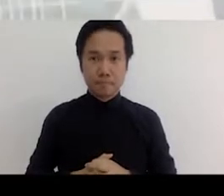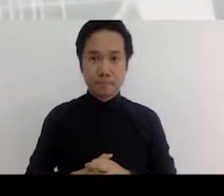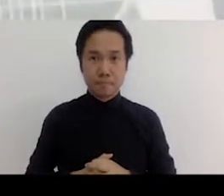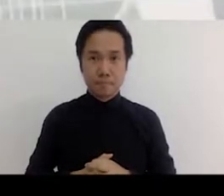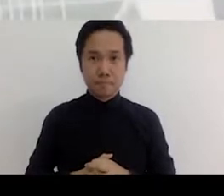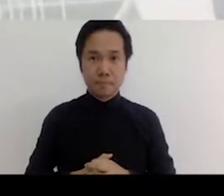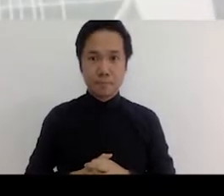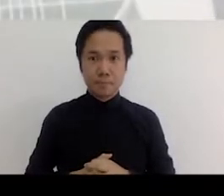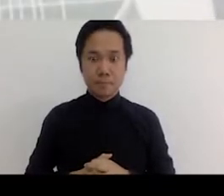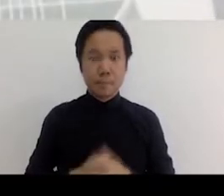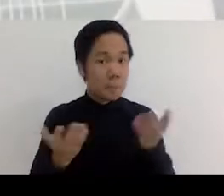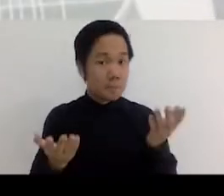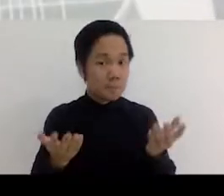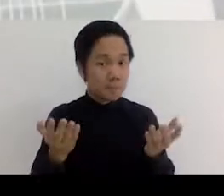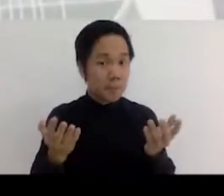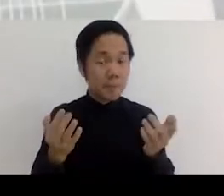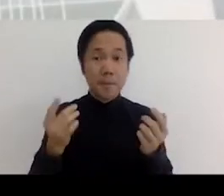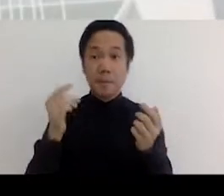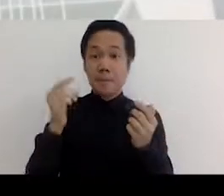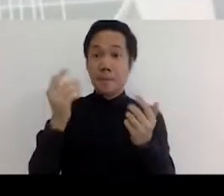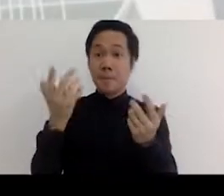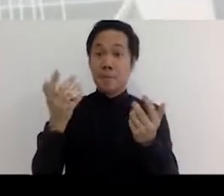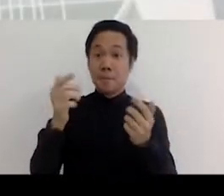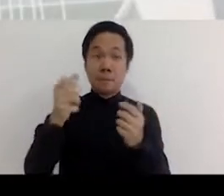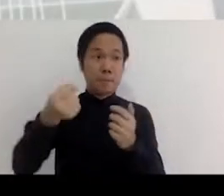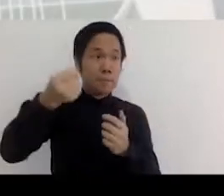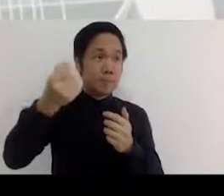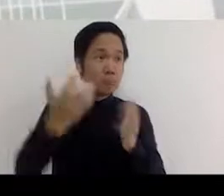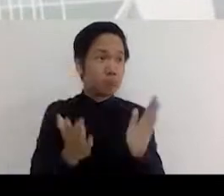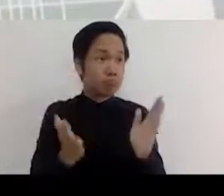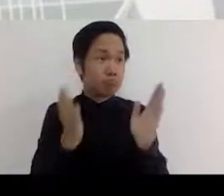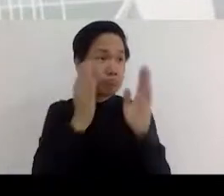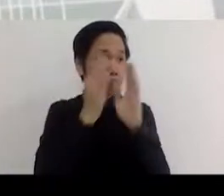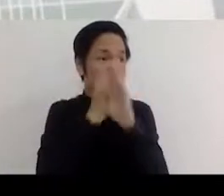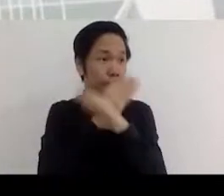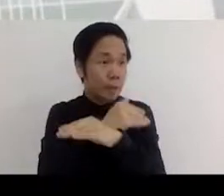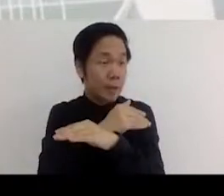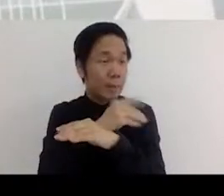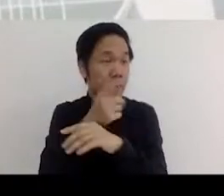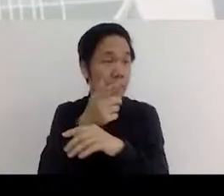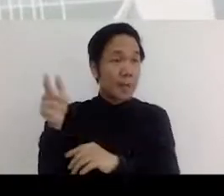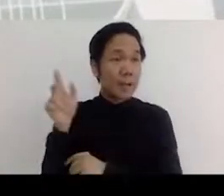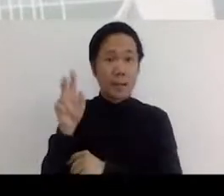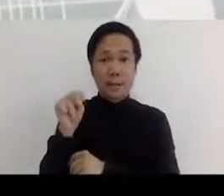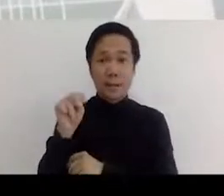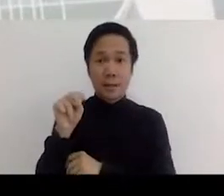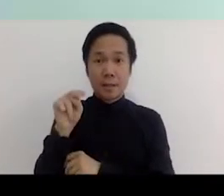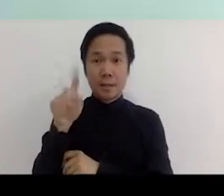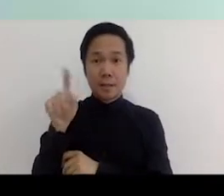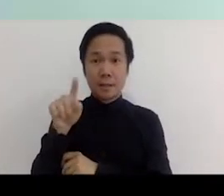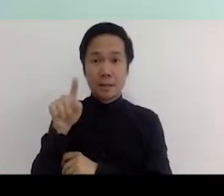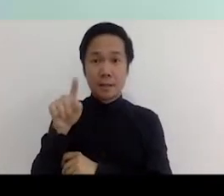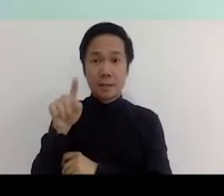Yes we can hear now. I am sorry, I think there were some technological challenges.